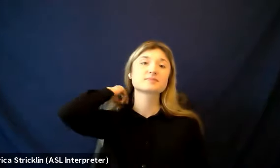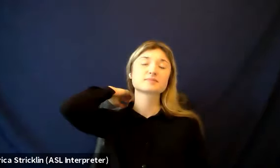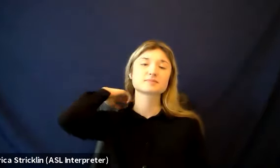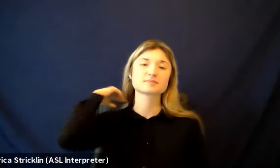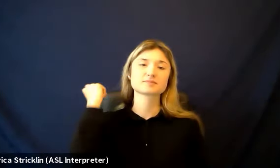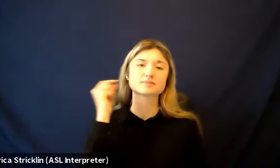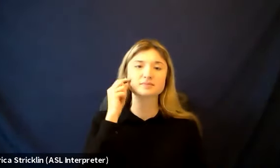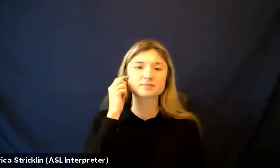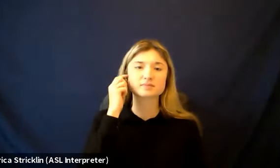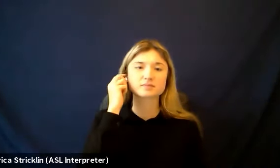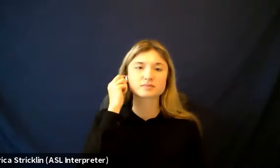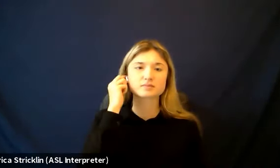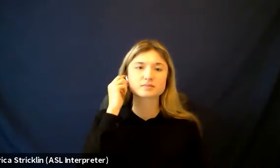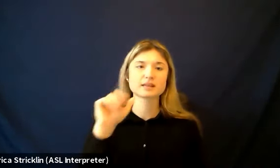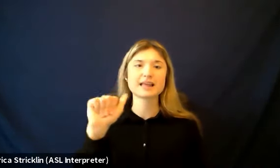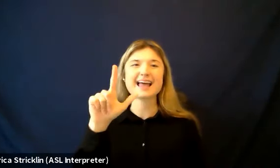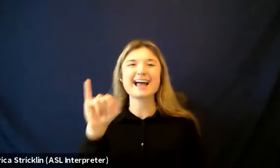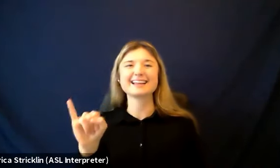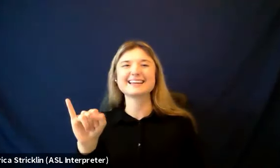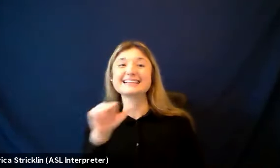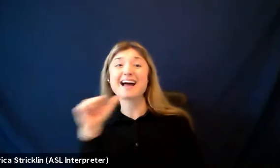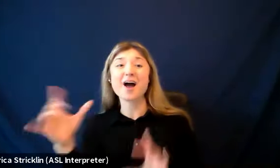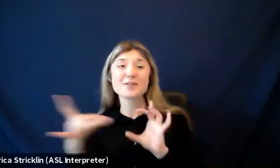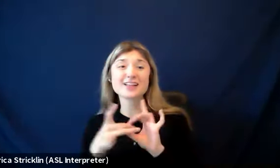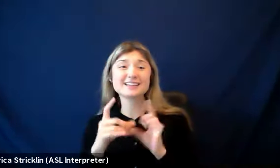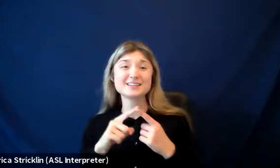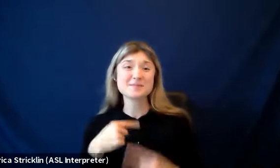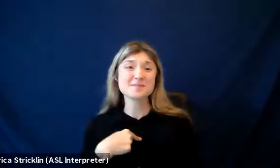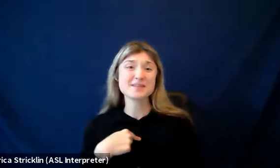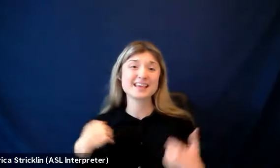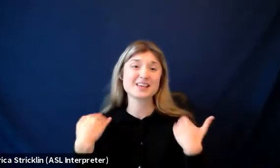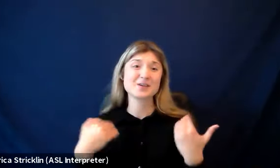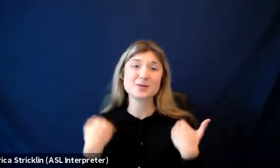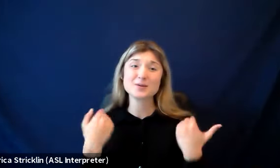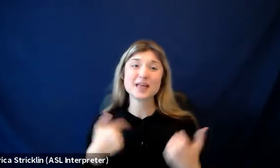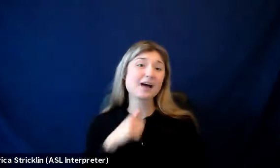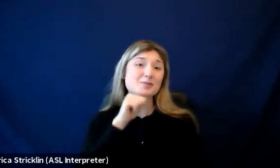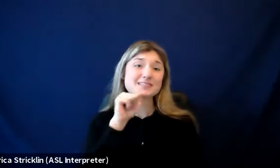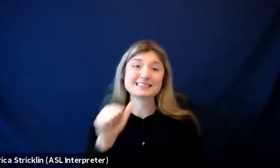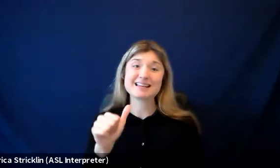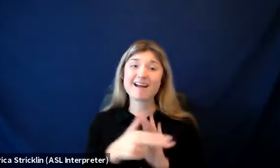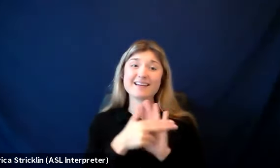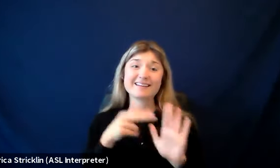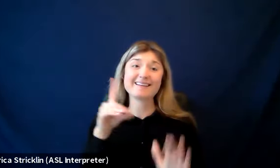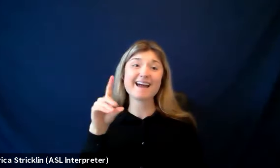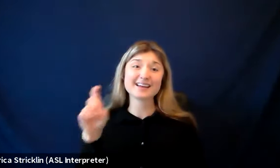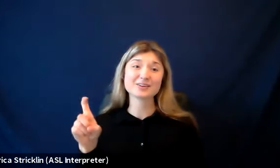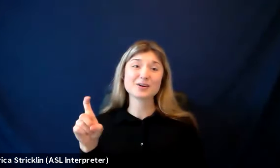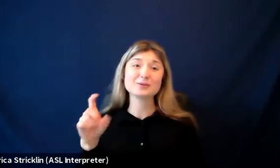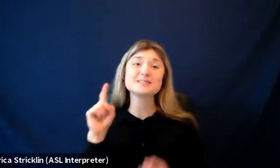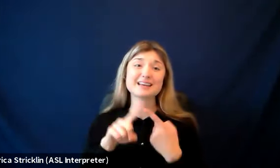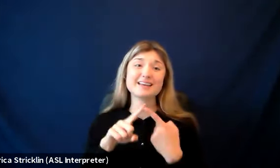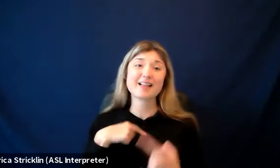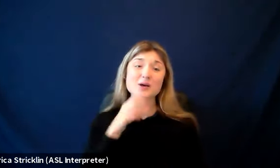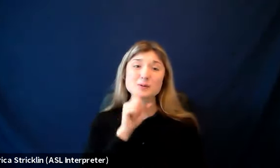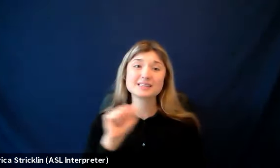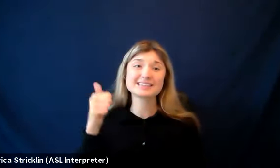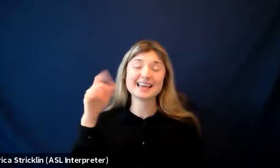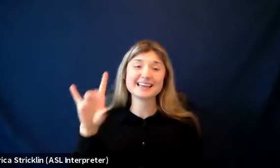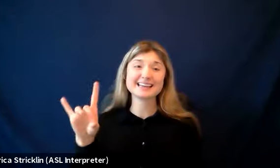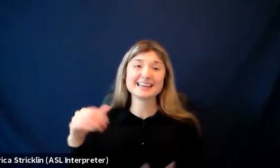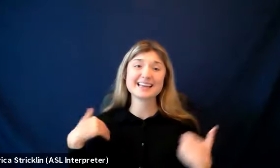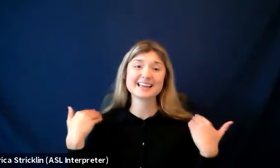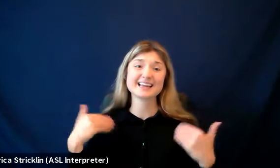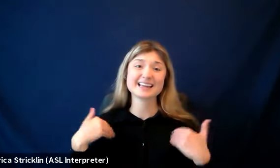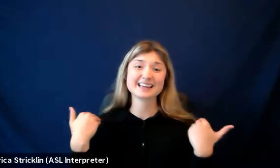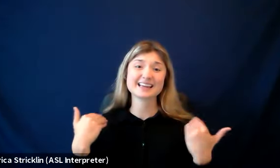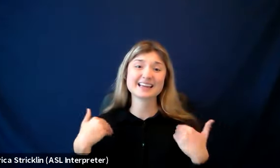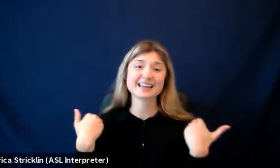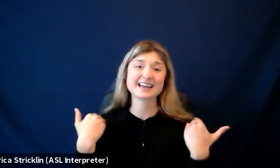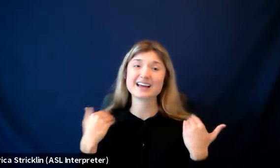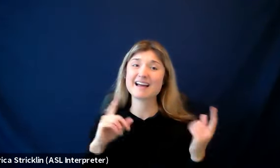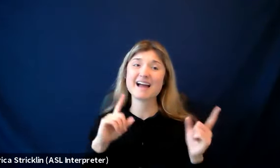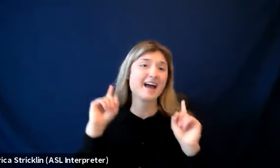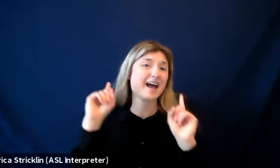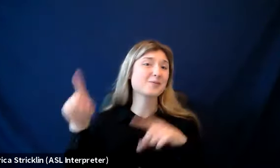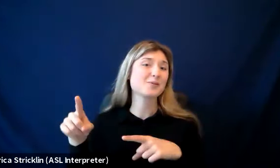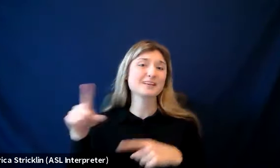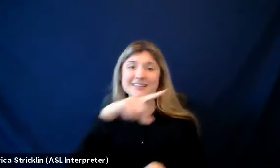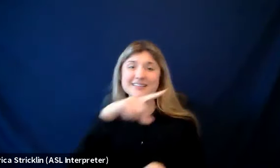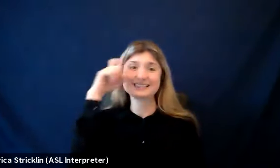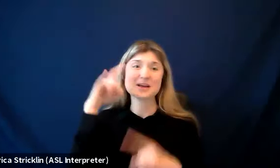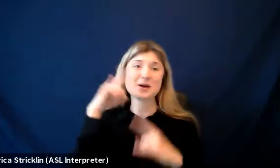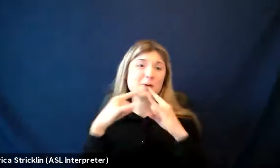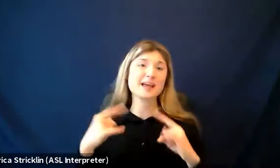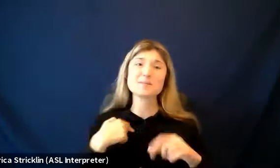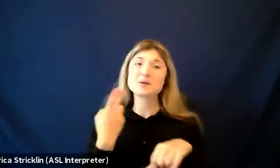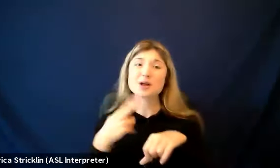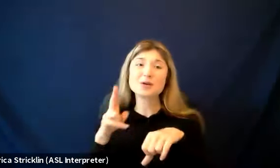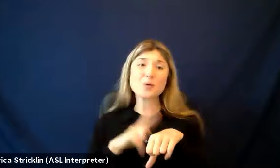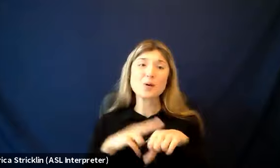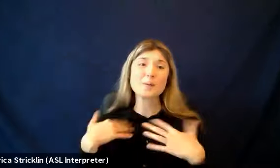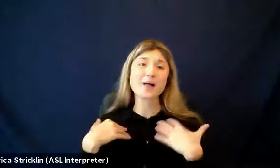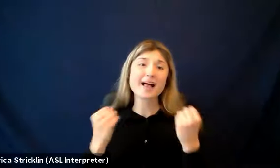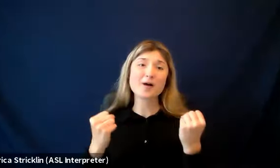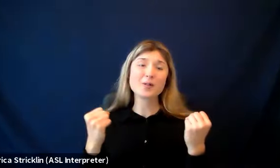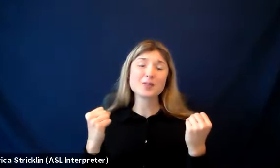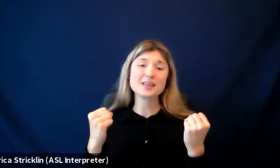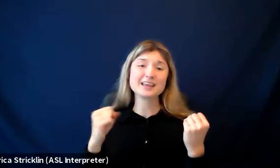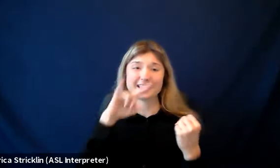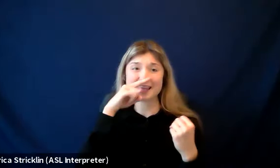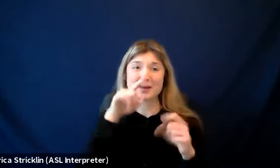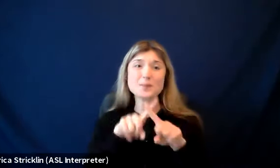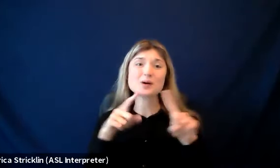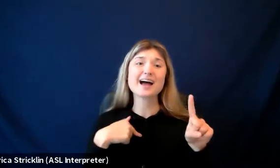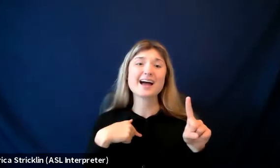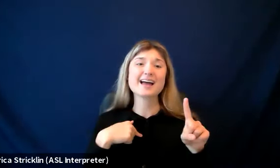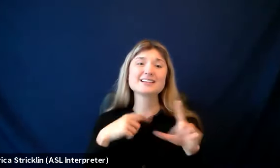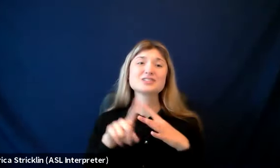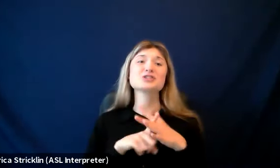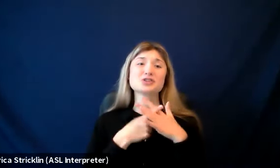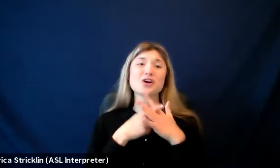It doesn't really pertain to me exactly as youth, because I wasn't diagnosed until I was 18 years old. So as a youth thing summer camps, I was a normal healthy, kid, but I can kind of relate to the beginning of college as a freshman in college.